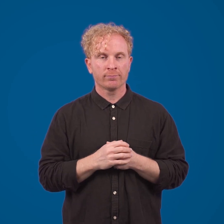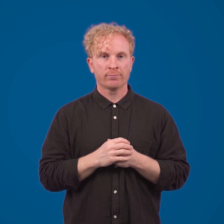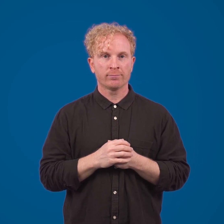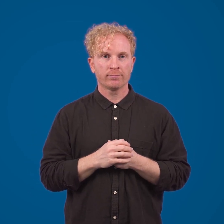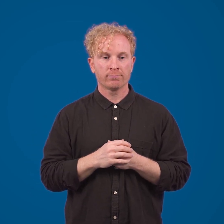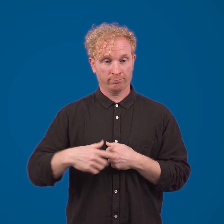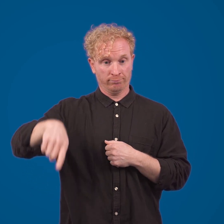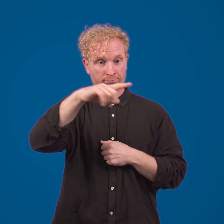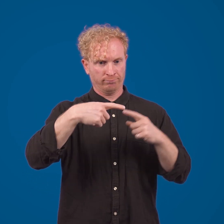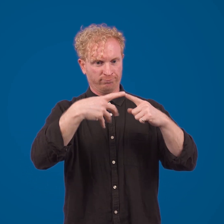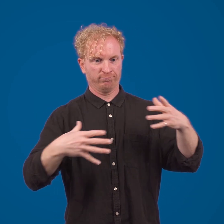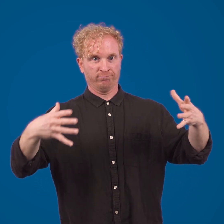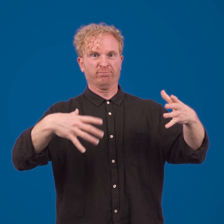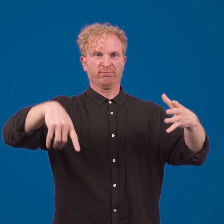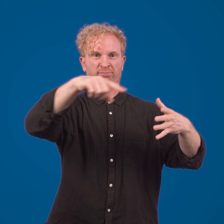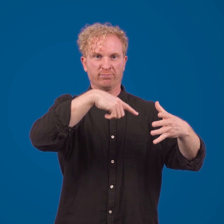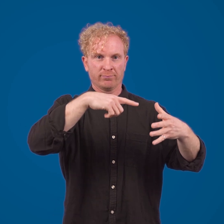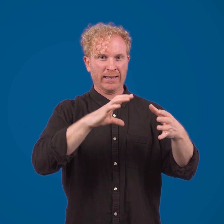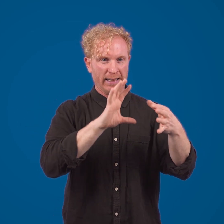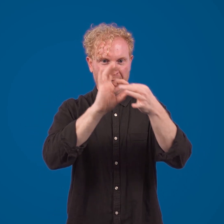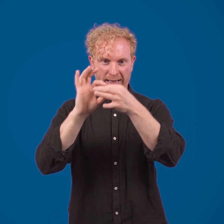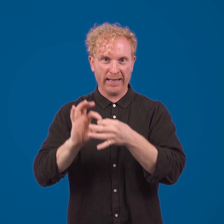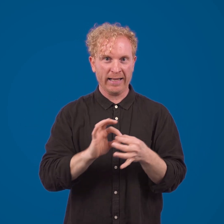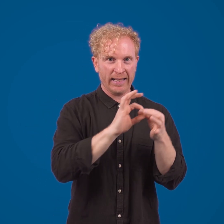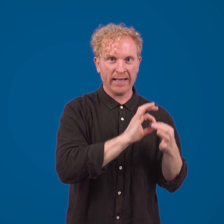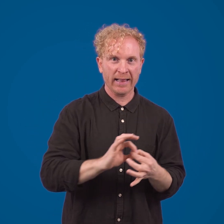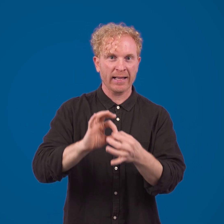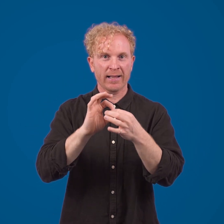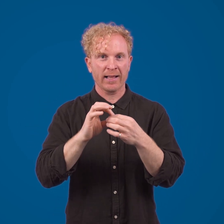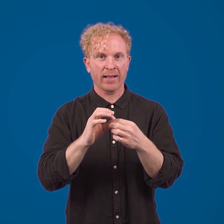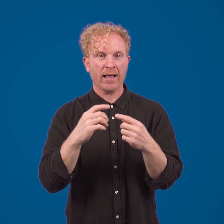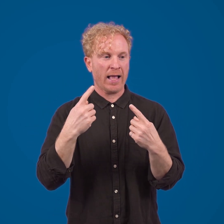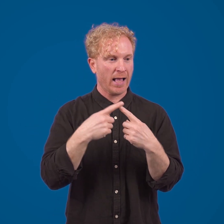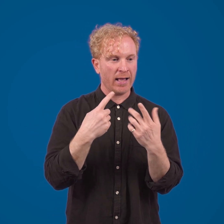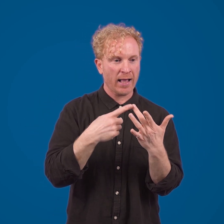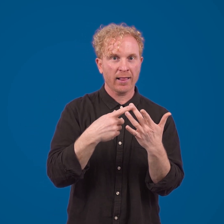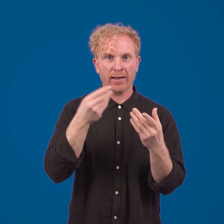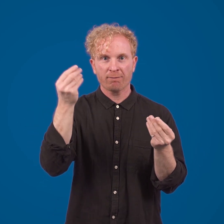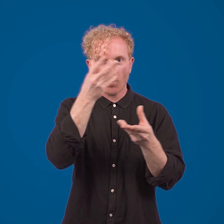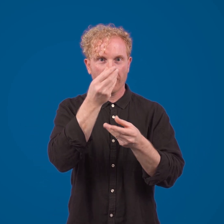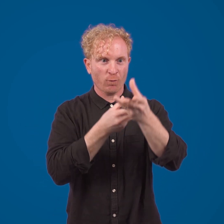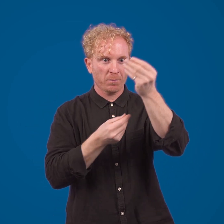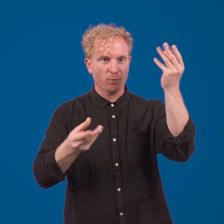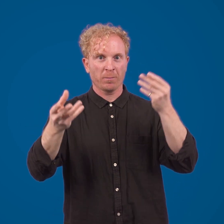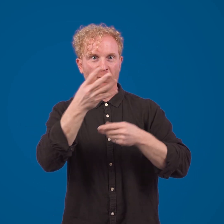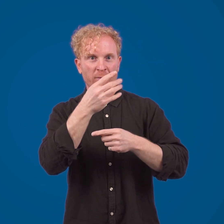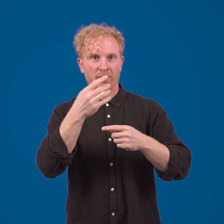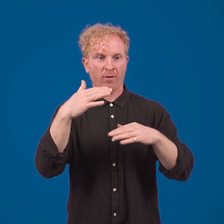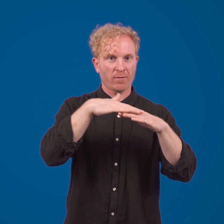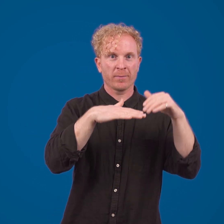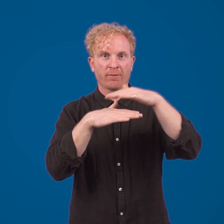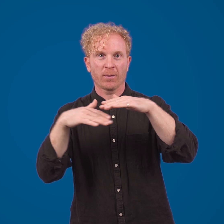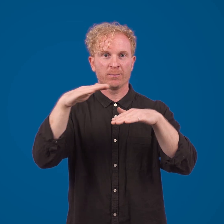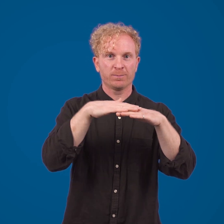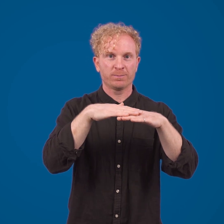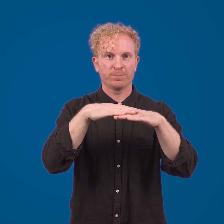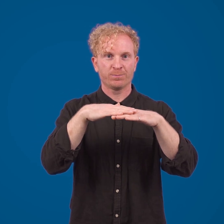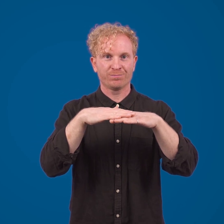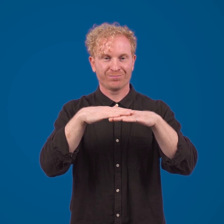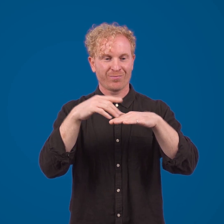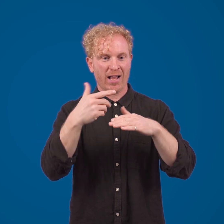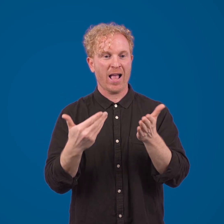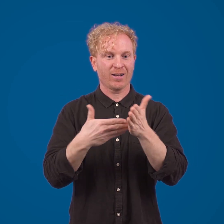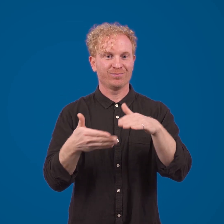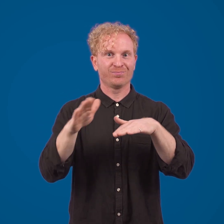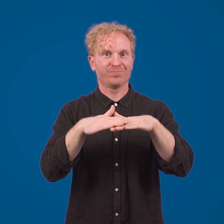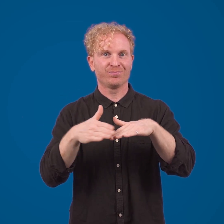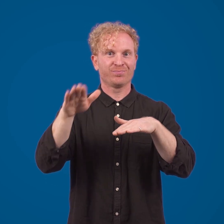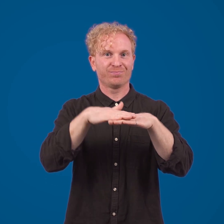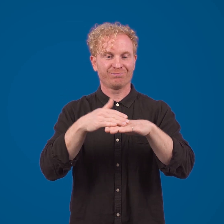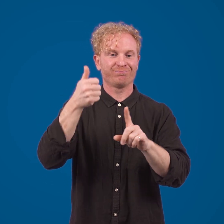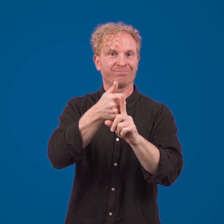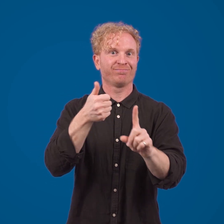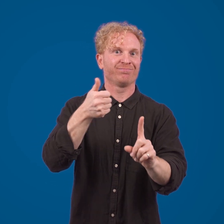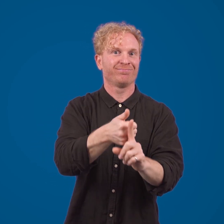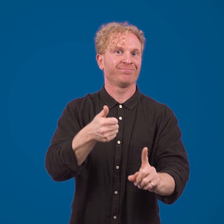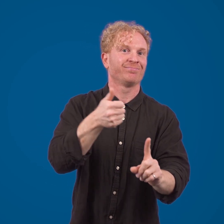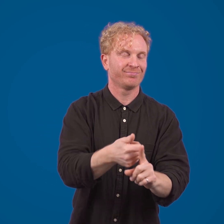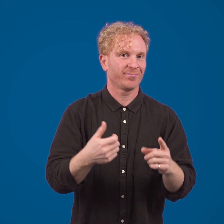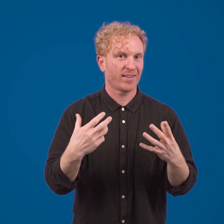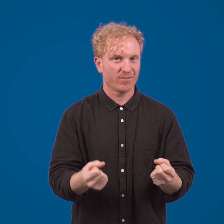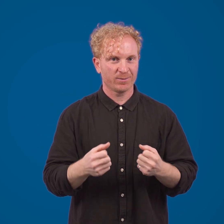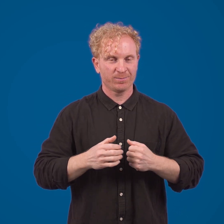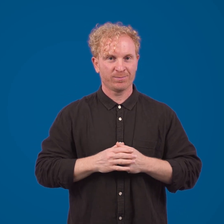These dimensions are connected; each informs the other and they have overlapping and piled on effects.